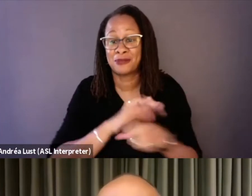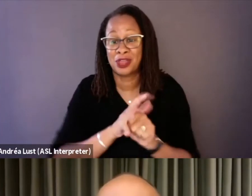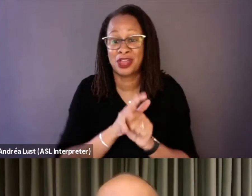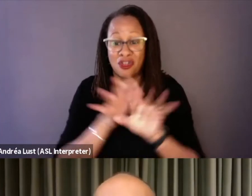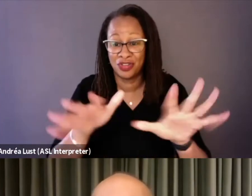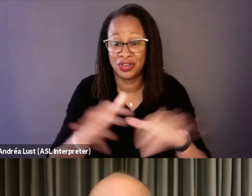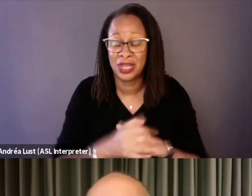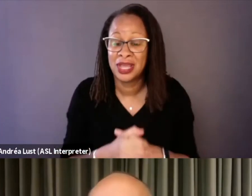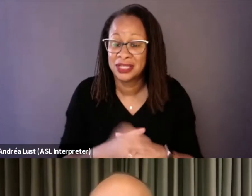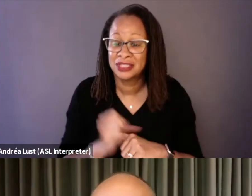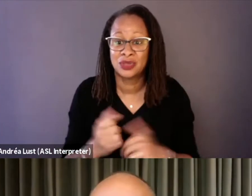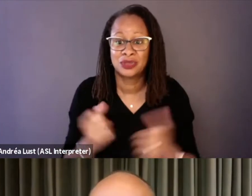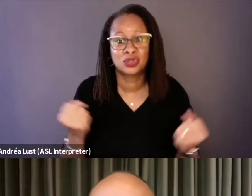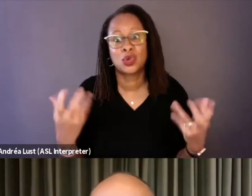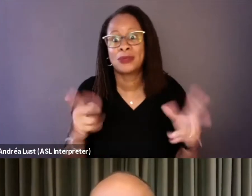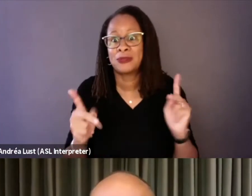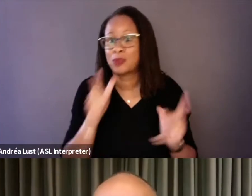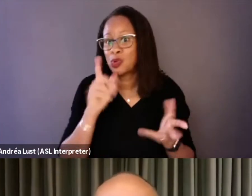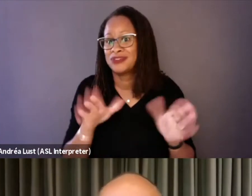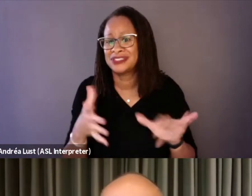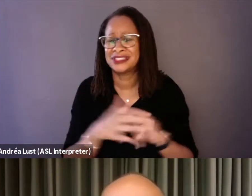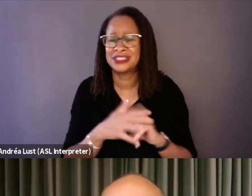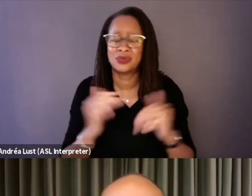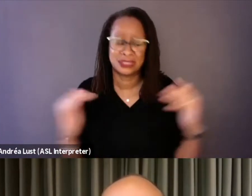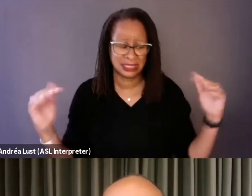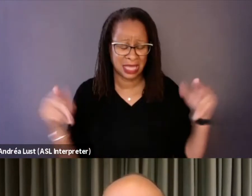So it's an extraordinary parallel time.